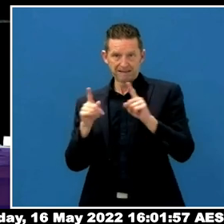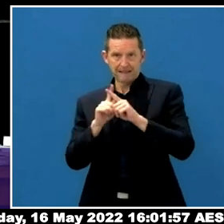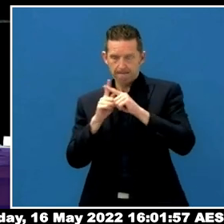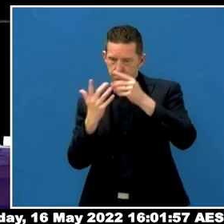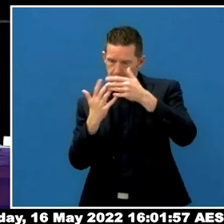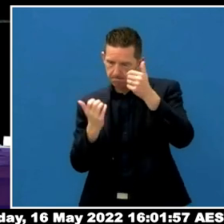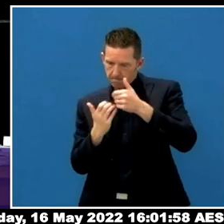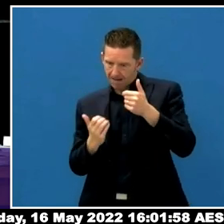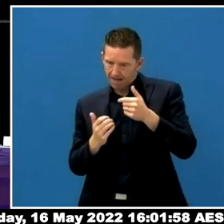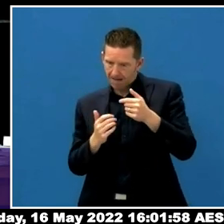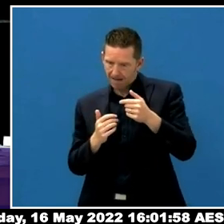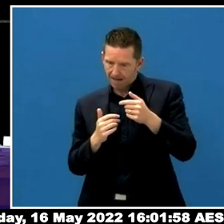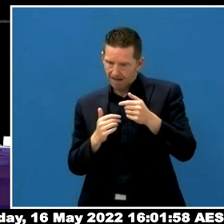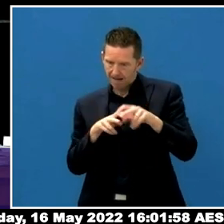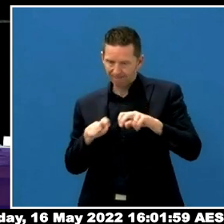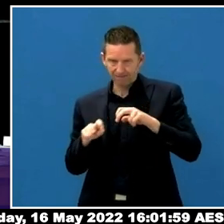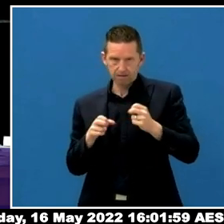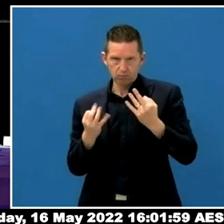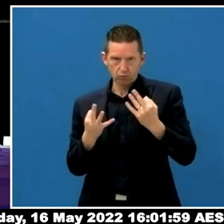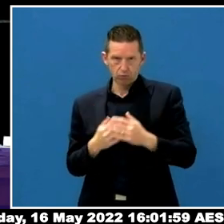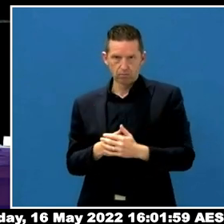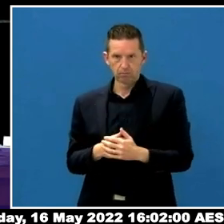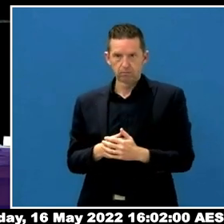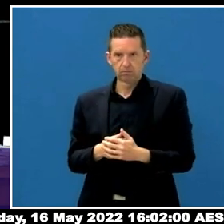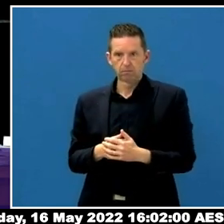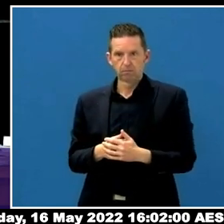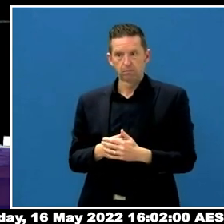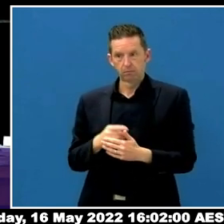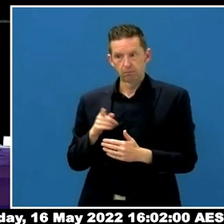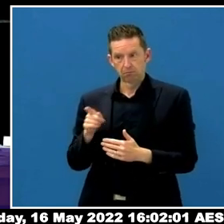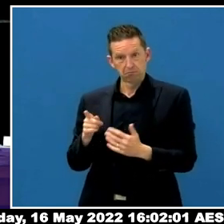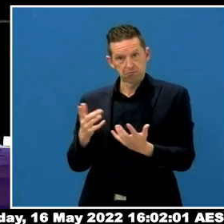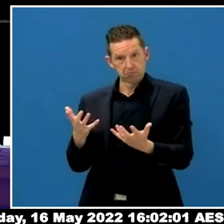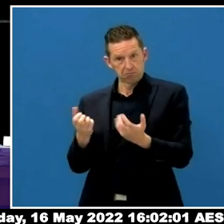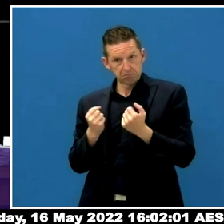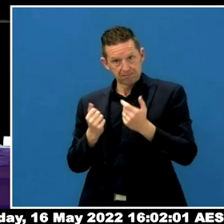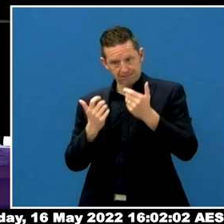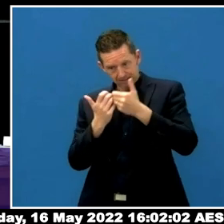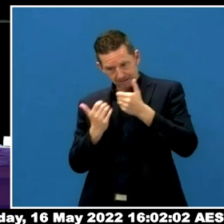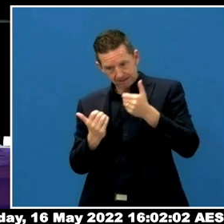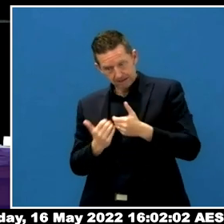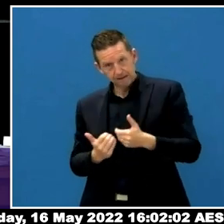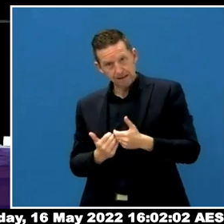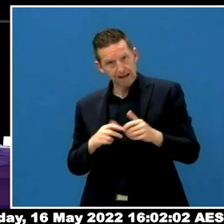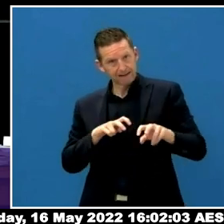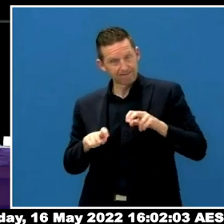No. Did you receive an activity-by-activity itemised document to support this; do you